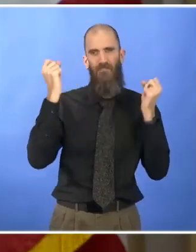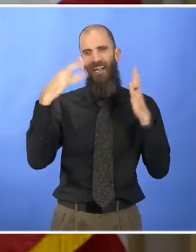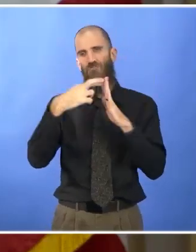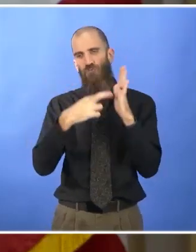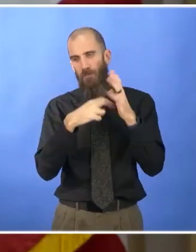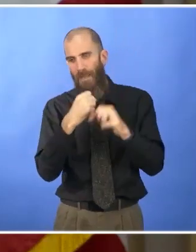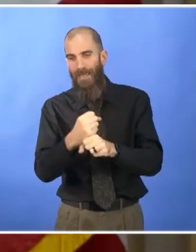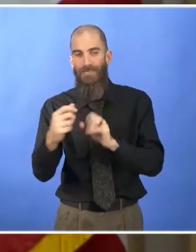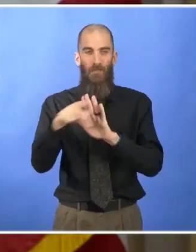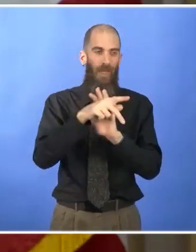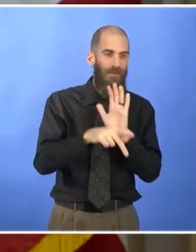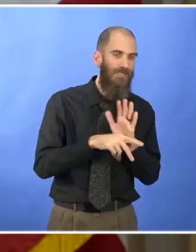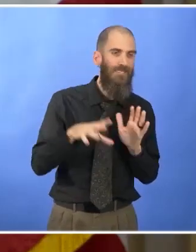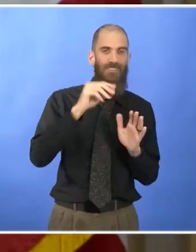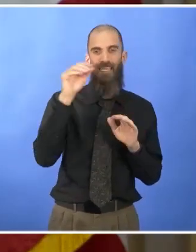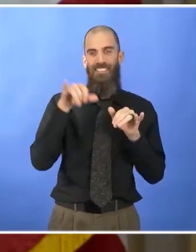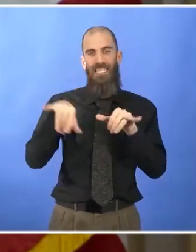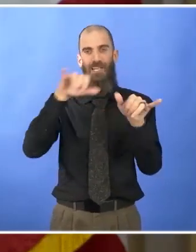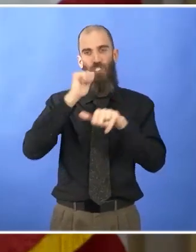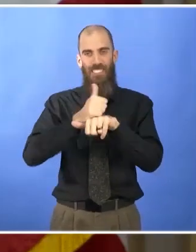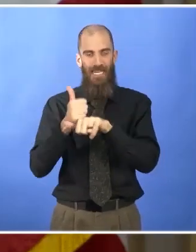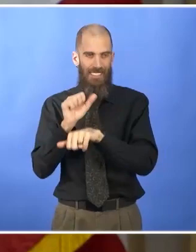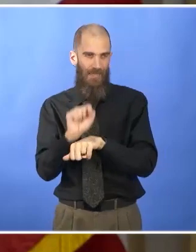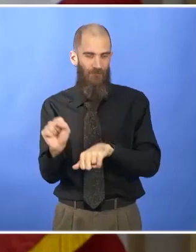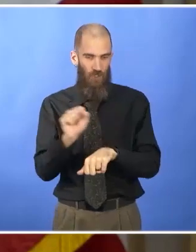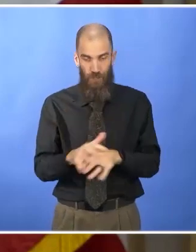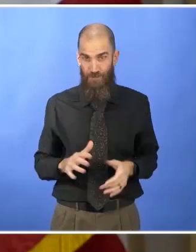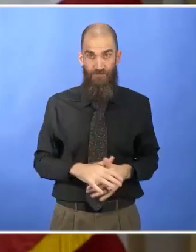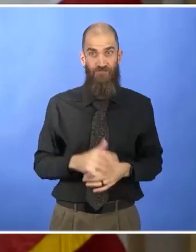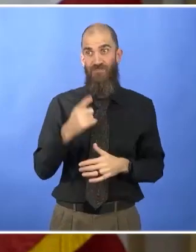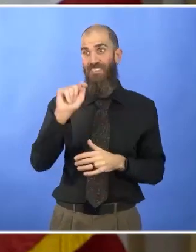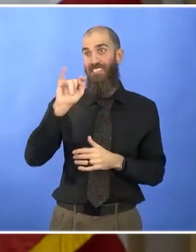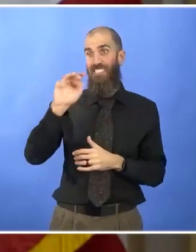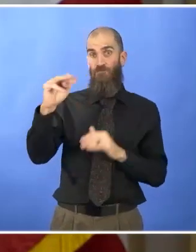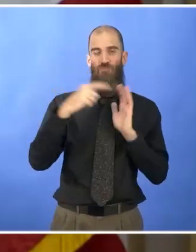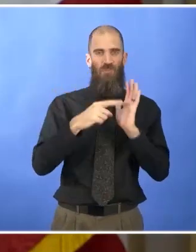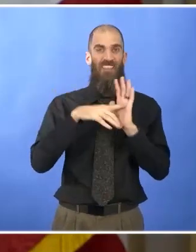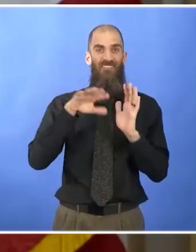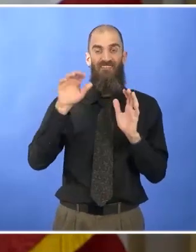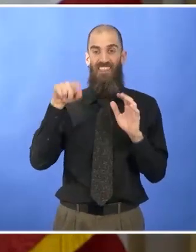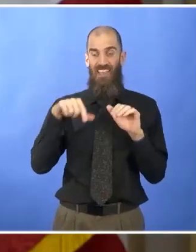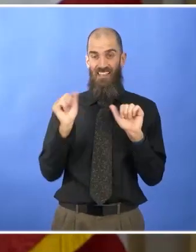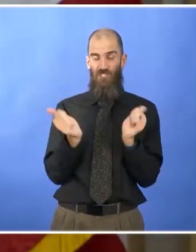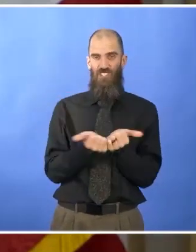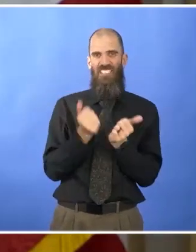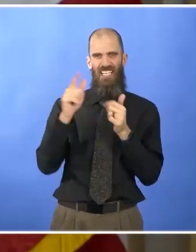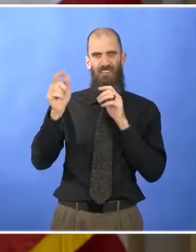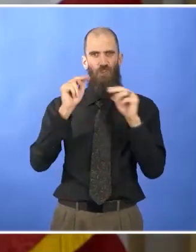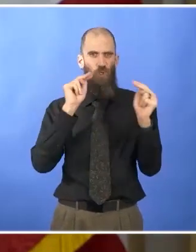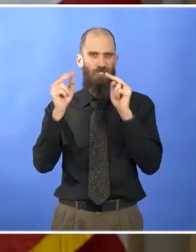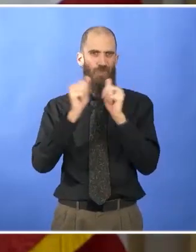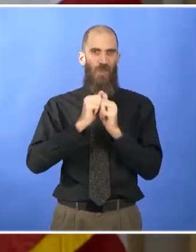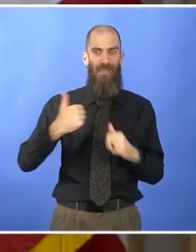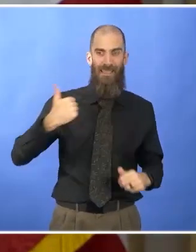IN NEGOTIATIONS WITH BOTH CANADA AND MEXICO, AS WELL AS IN STANDARDS BODIES P HE HAS BEEN AN AGENCY EXPERT ON TOP OF